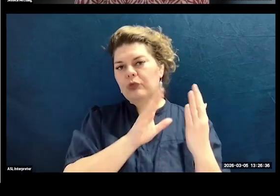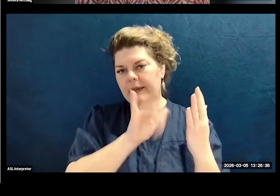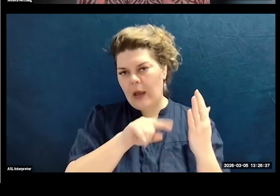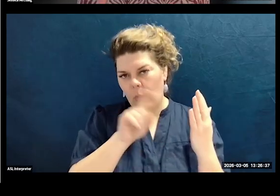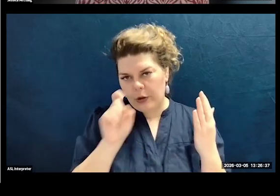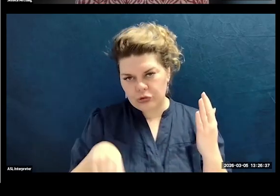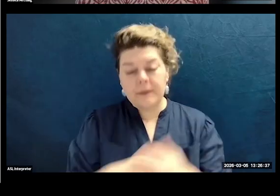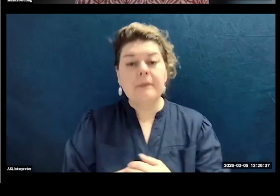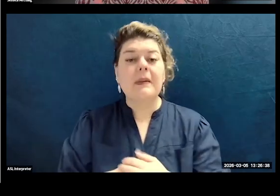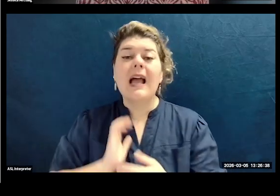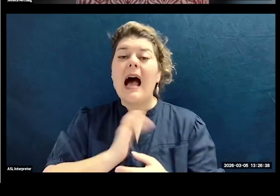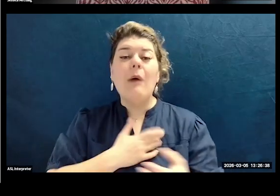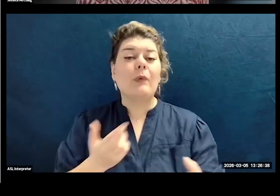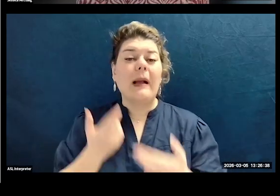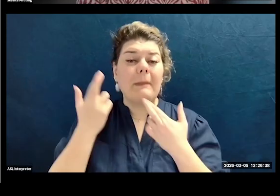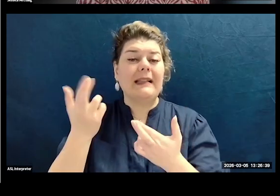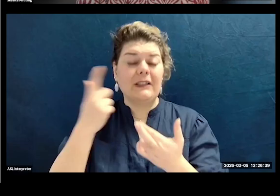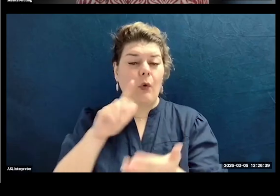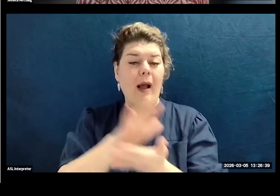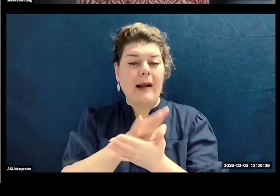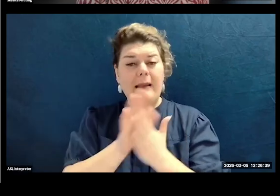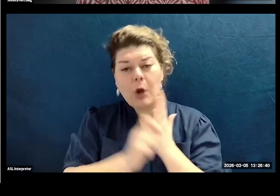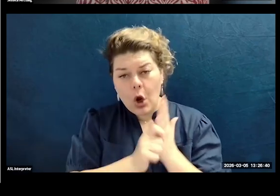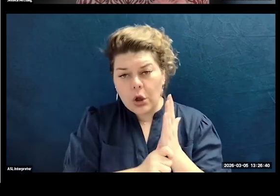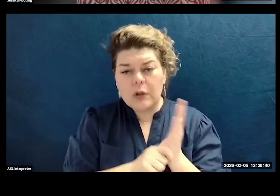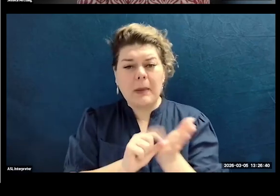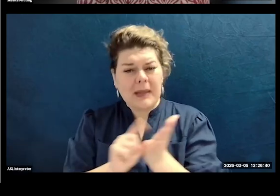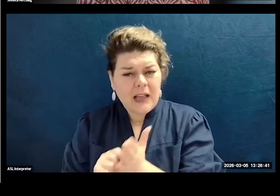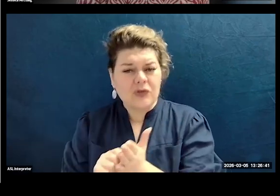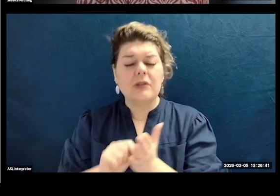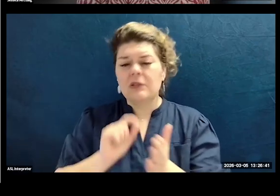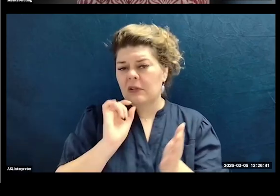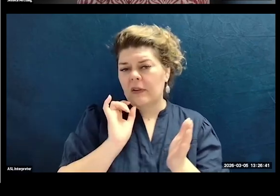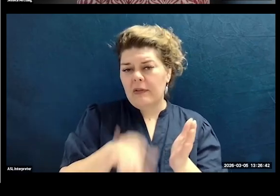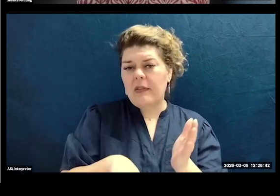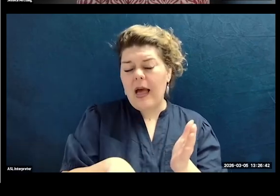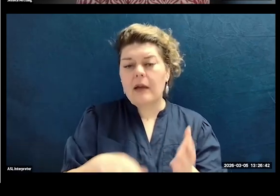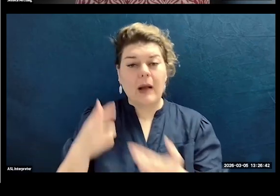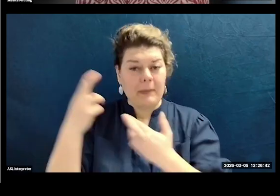So our recommendation for academic articles and publications and the recommendation of the U of M Library